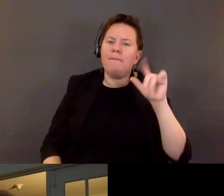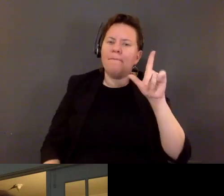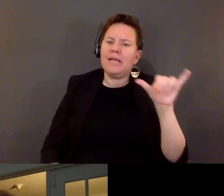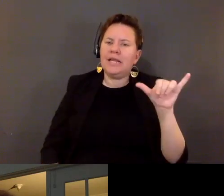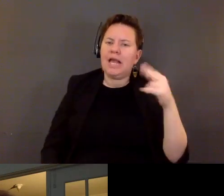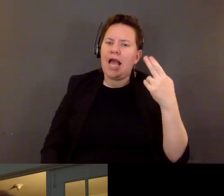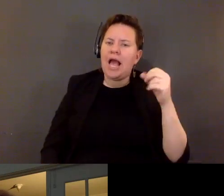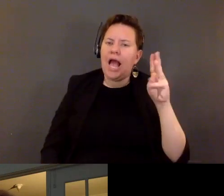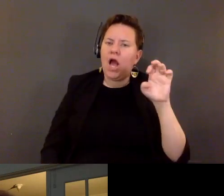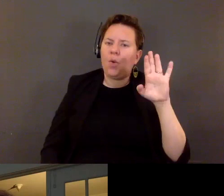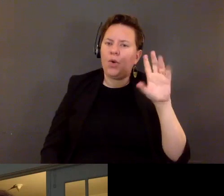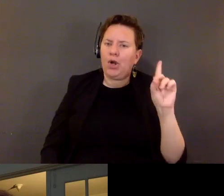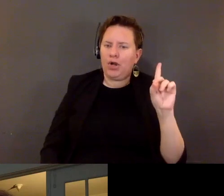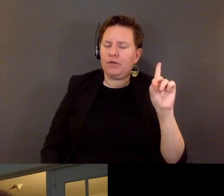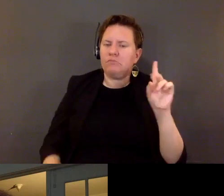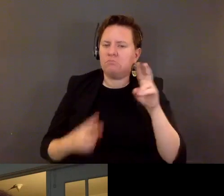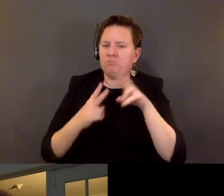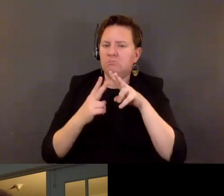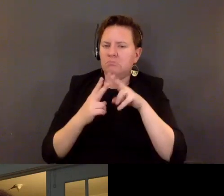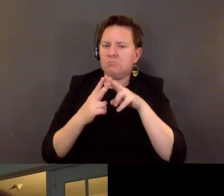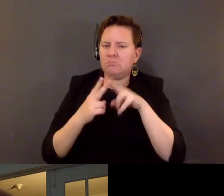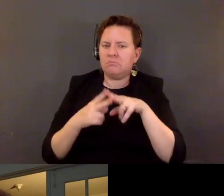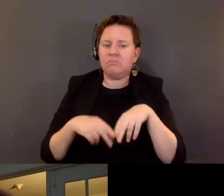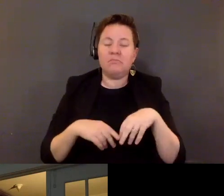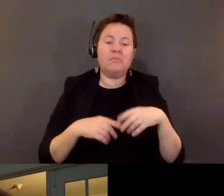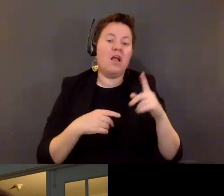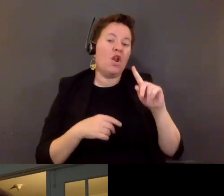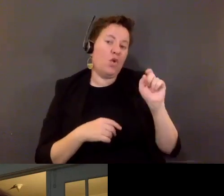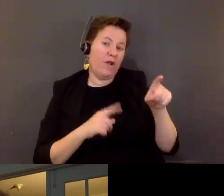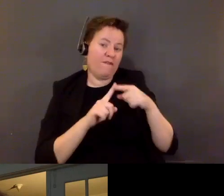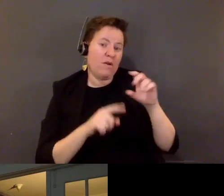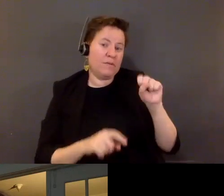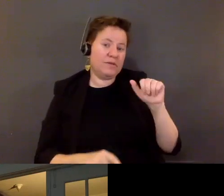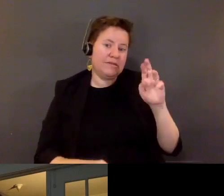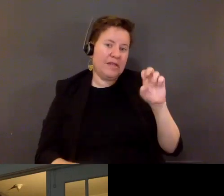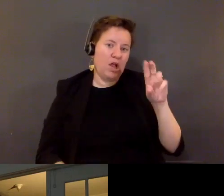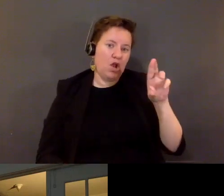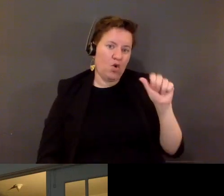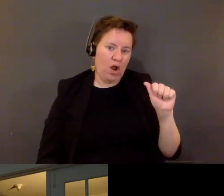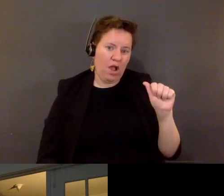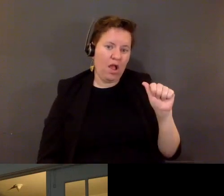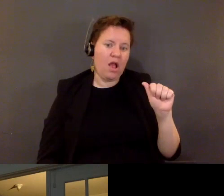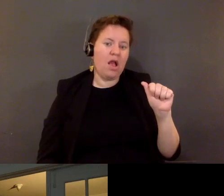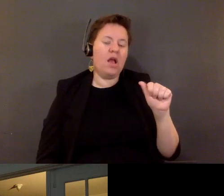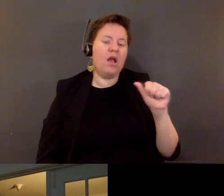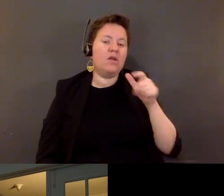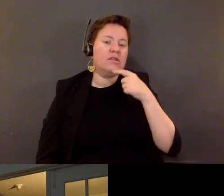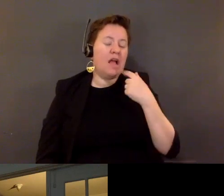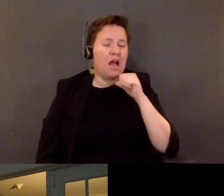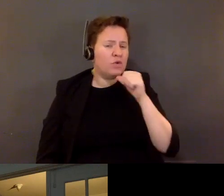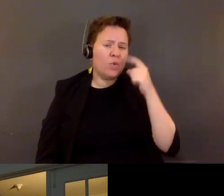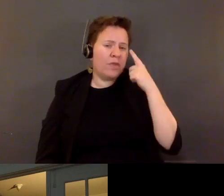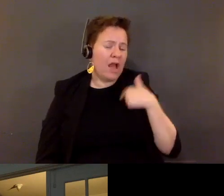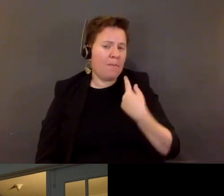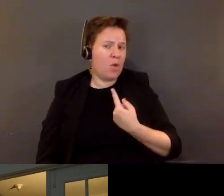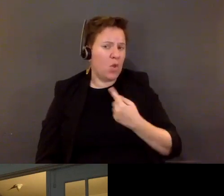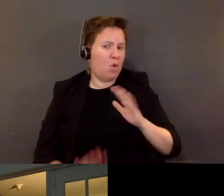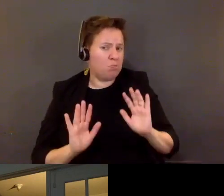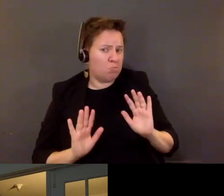so and uh a question from sandra lambert who says i don't think i'm alone as a disabled person